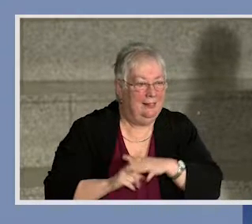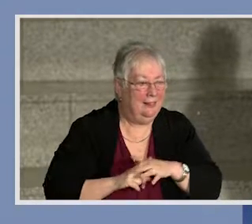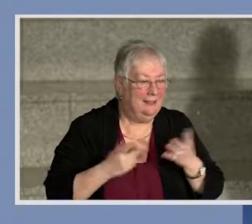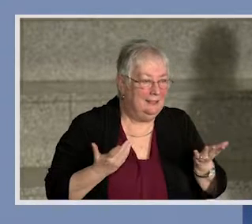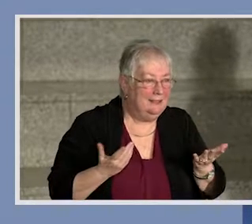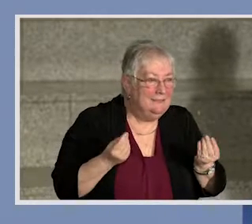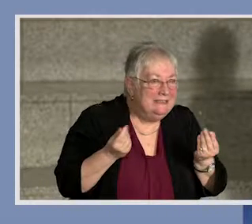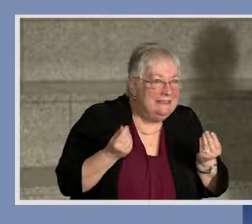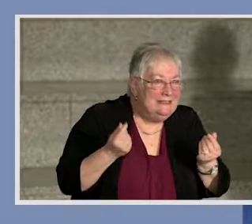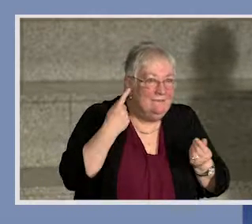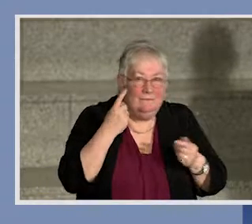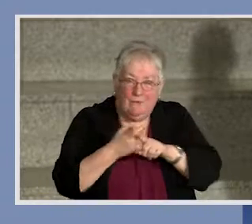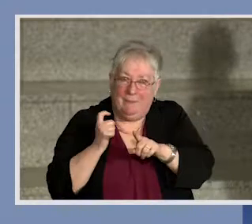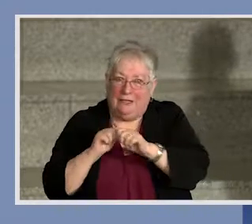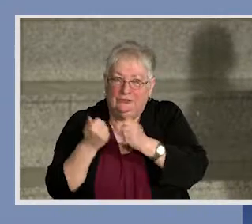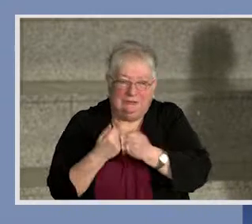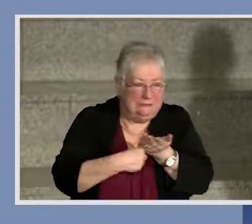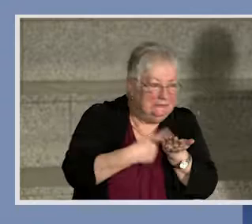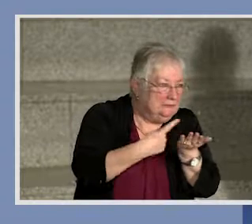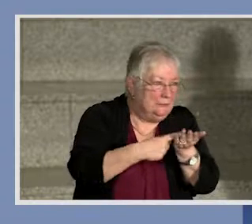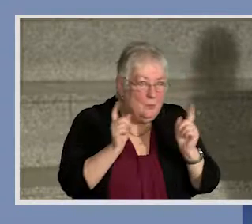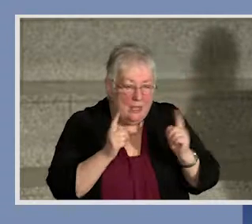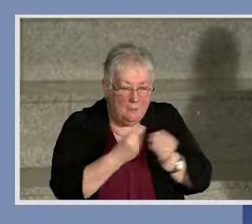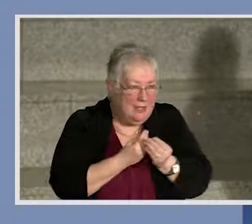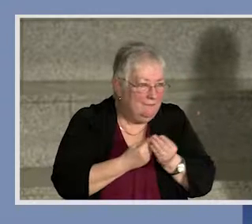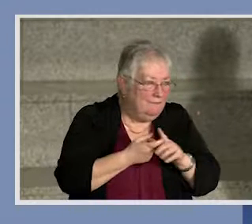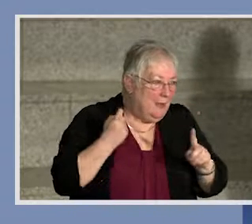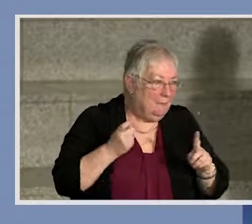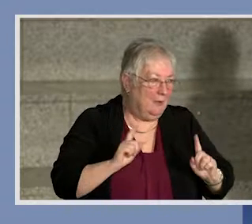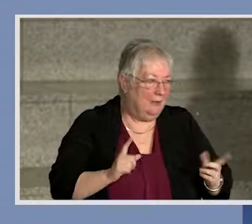HAS MADE IT A TOP PRIORITY TO ENSURE THAT MORE RESIDENTS FROM